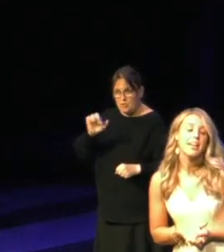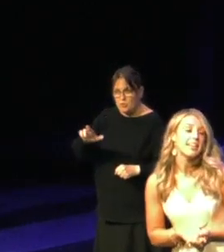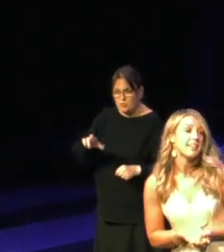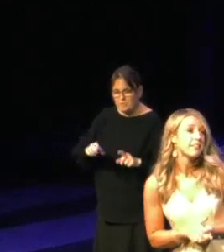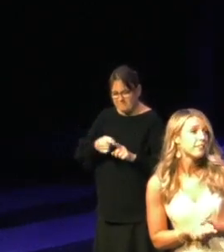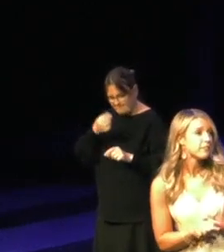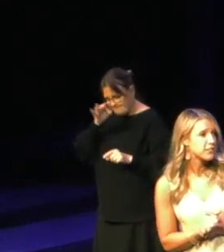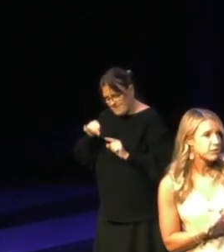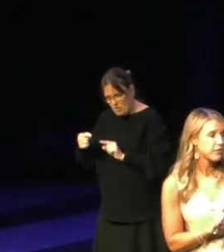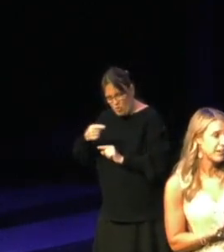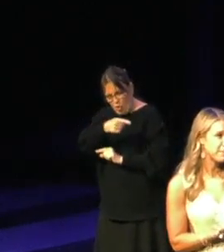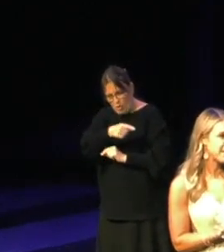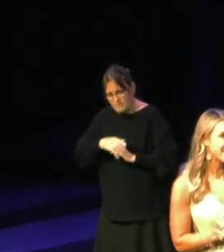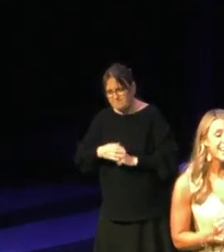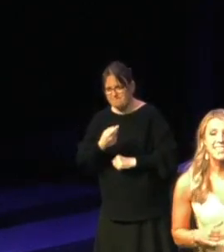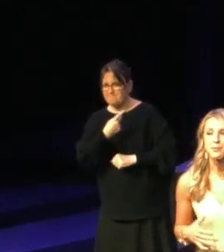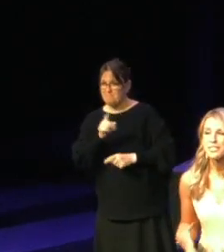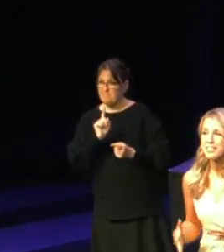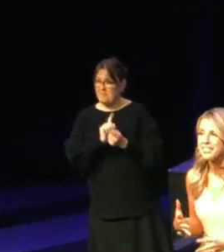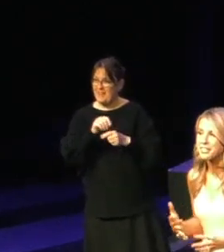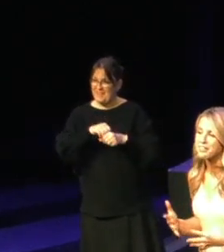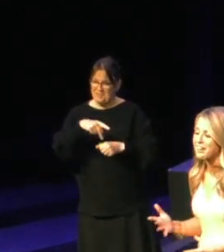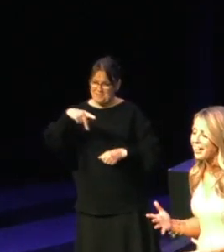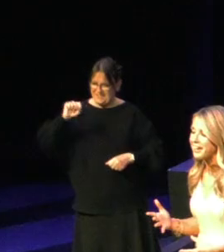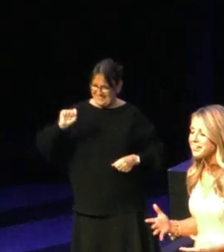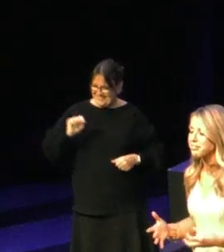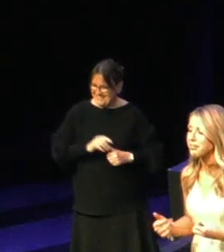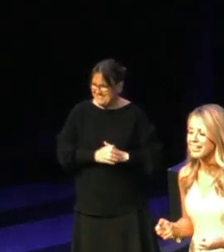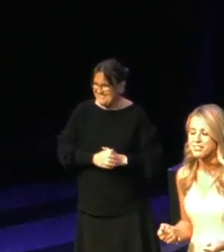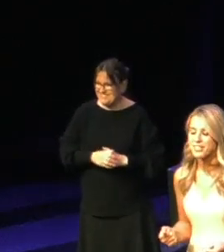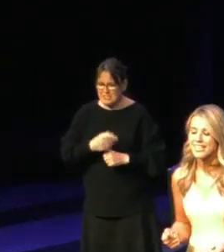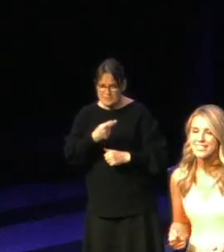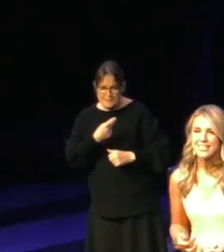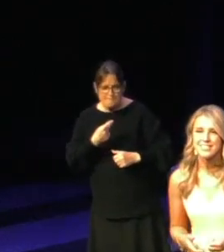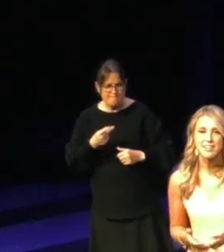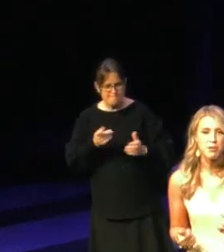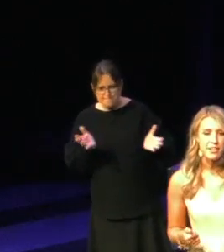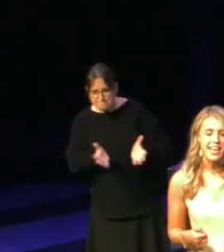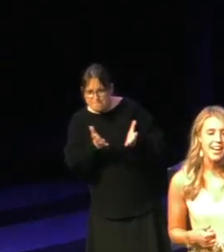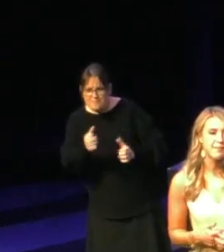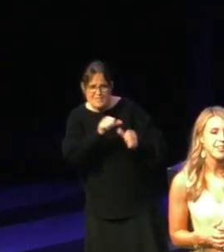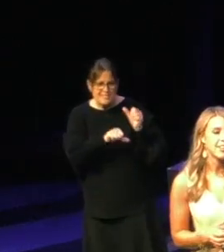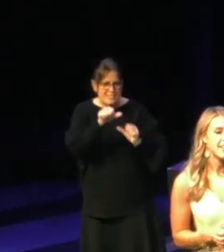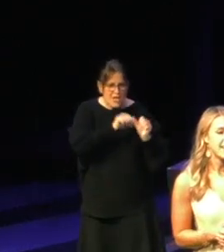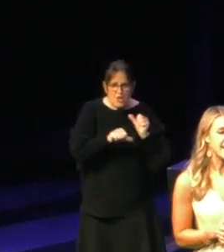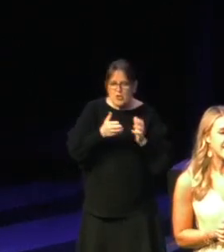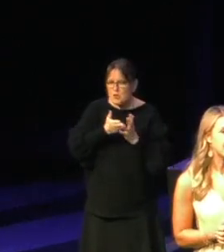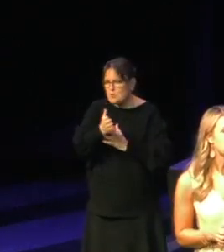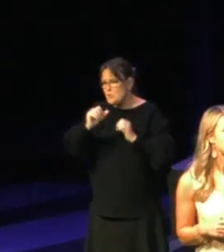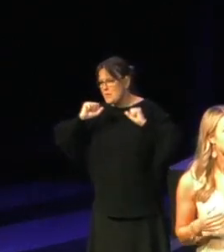and I met in physical therapy as we cheered each other on through our exercises in our rehab and